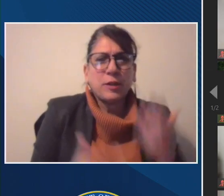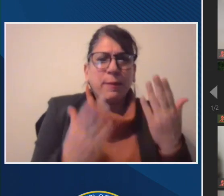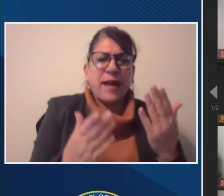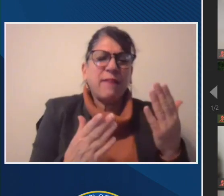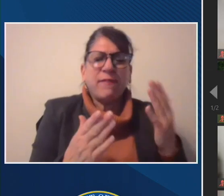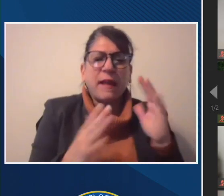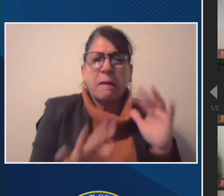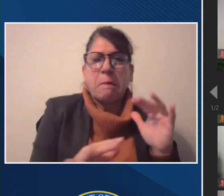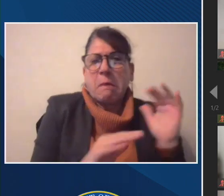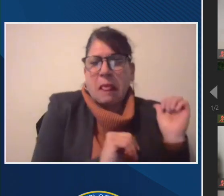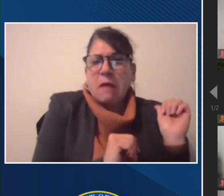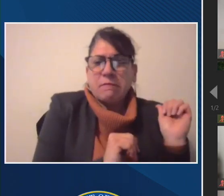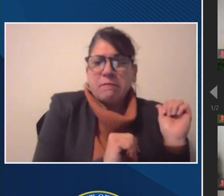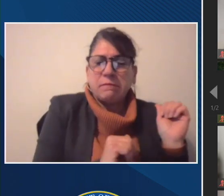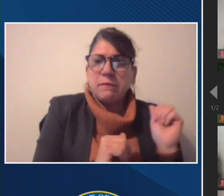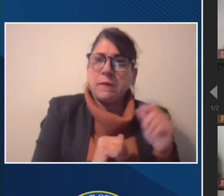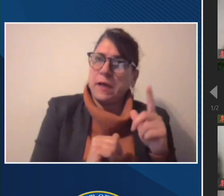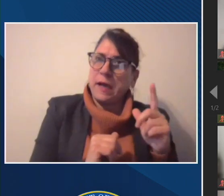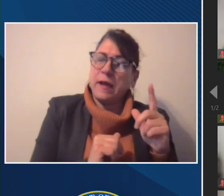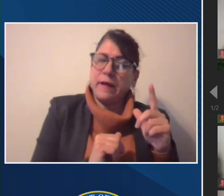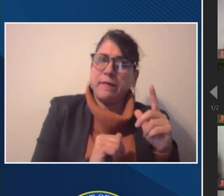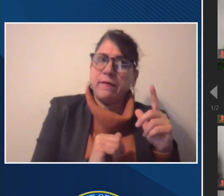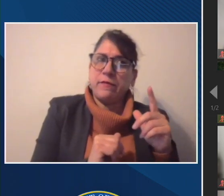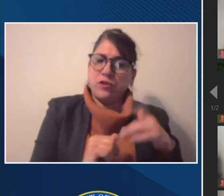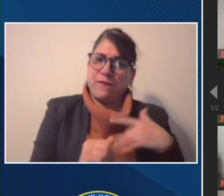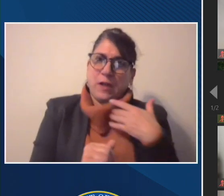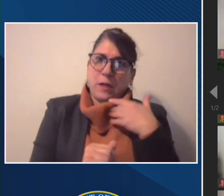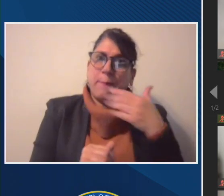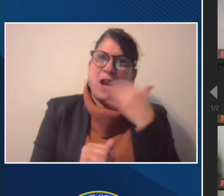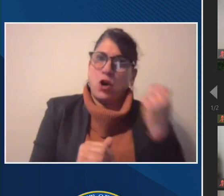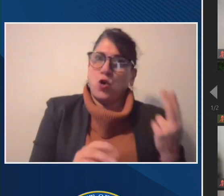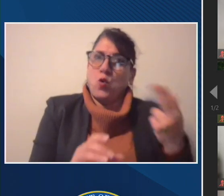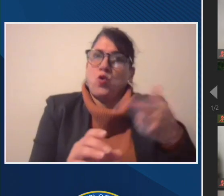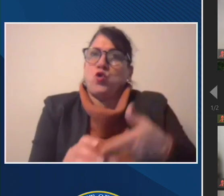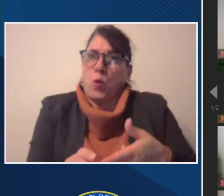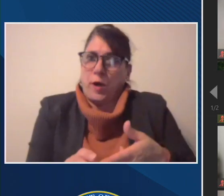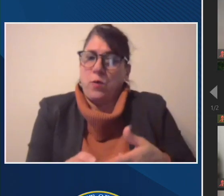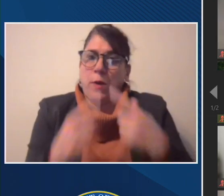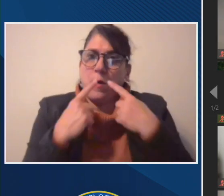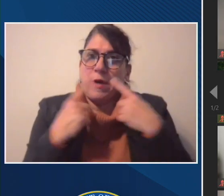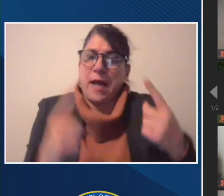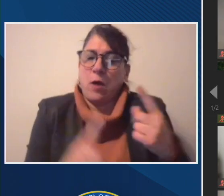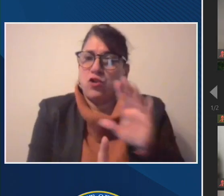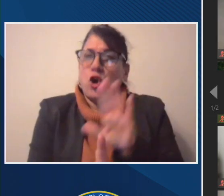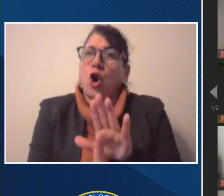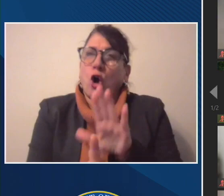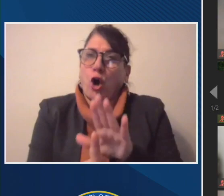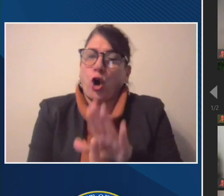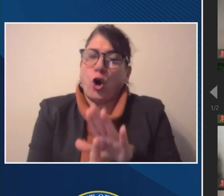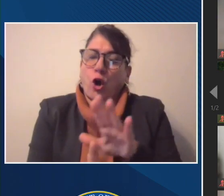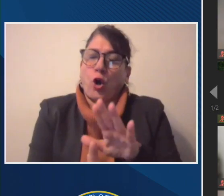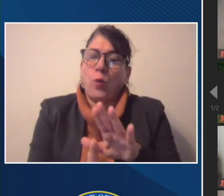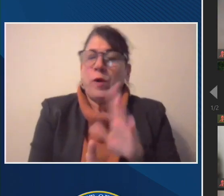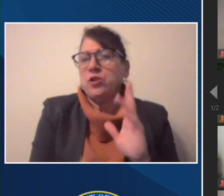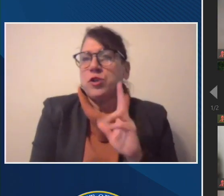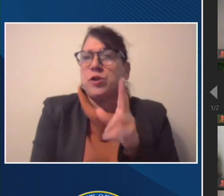Okay. If she does feel better enough to join us, we will announce her when she is able to join.